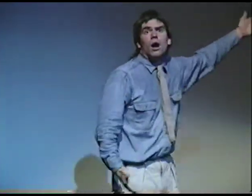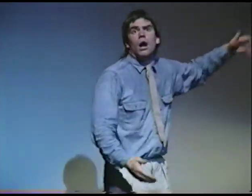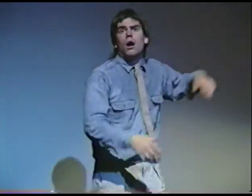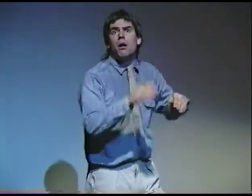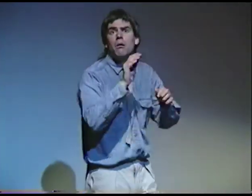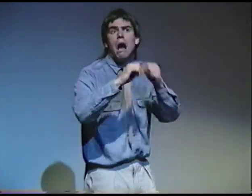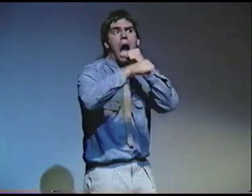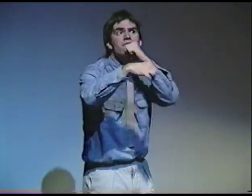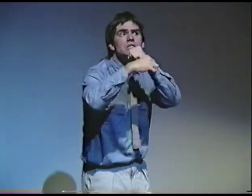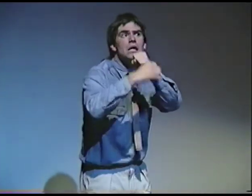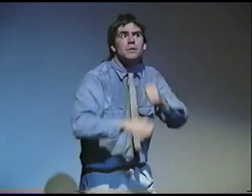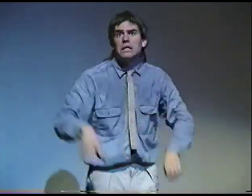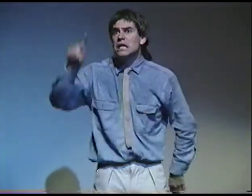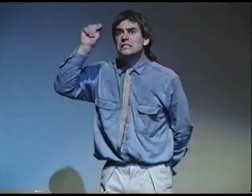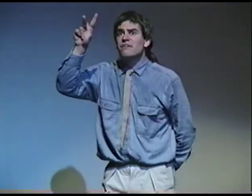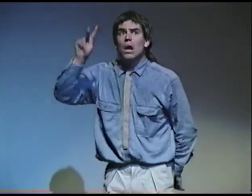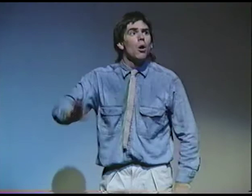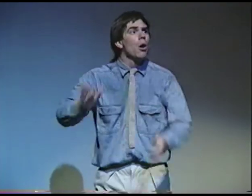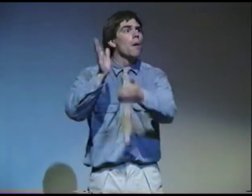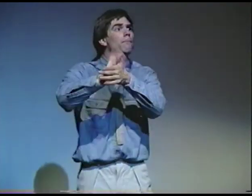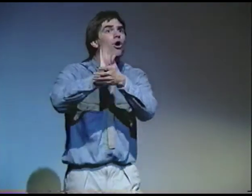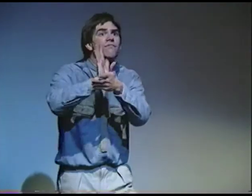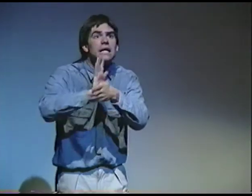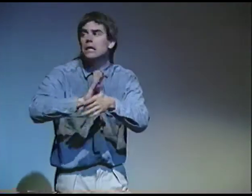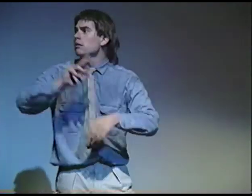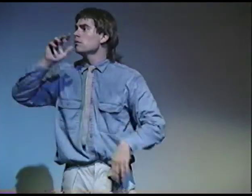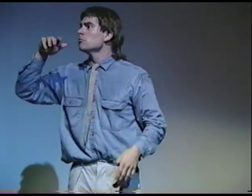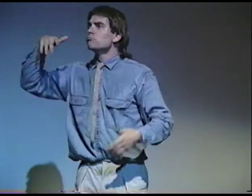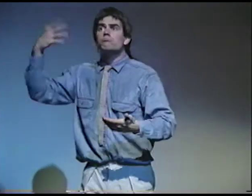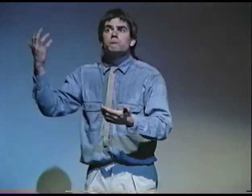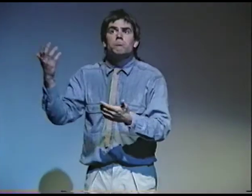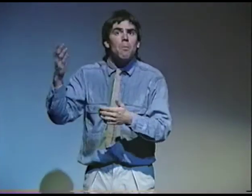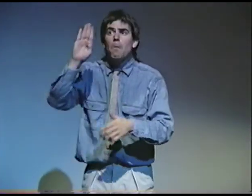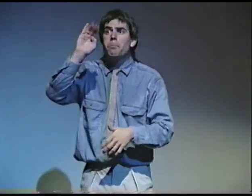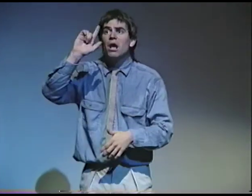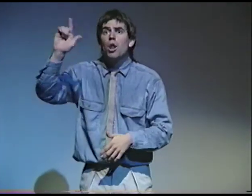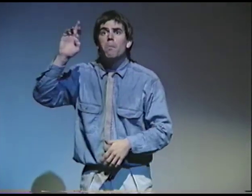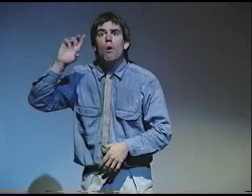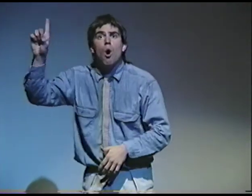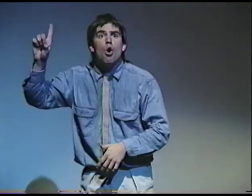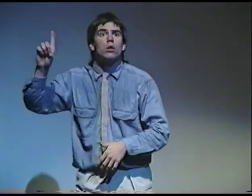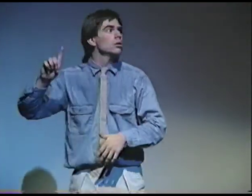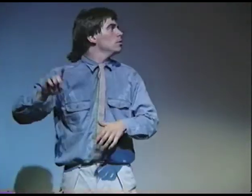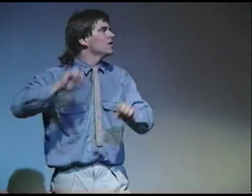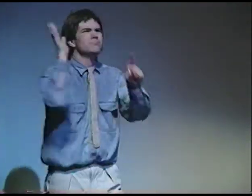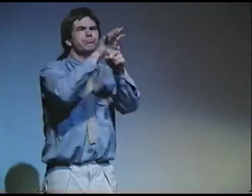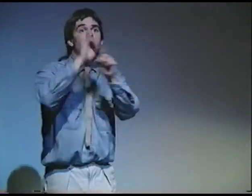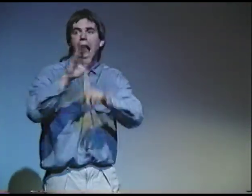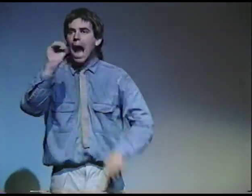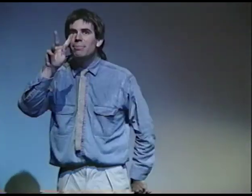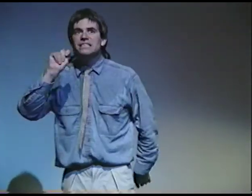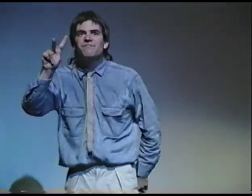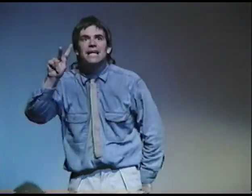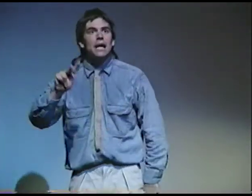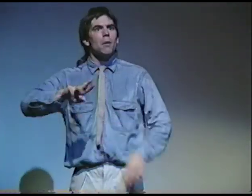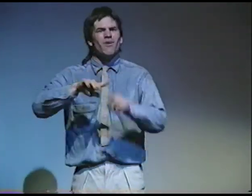Every day we see advertisements, TV's, movie things, billboards,